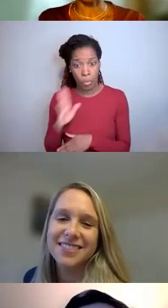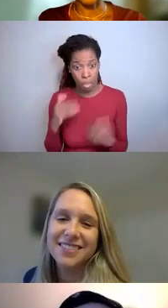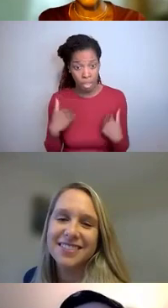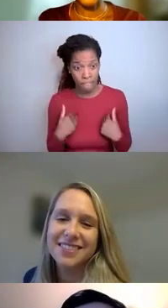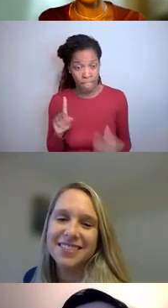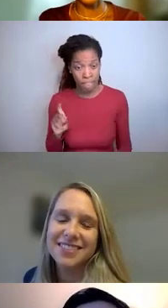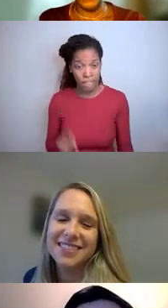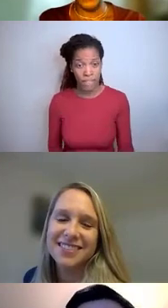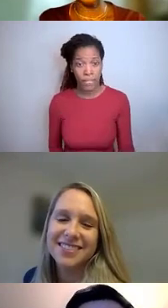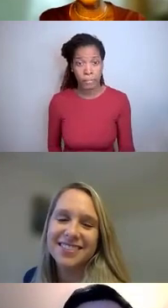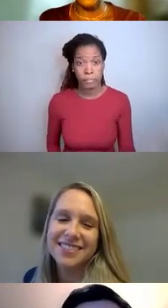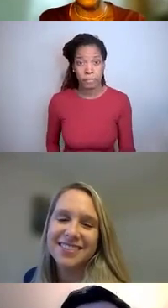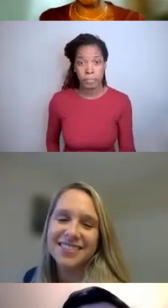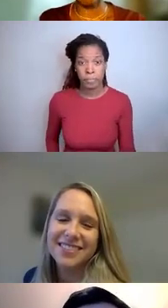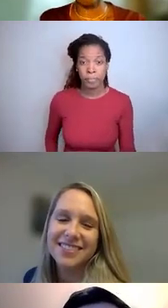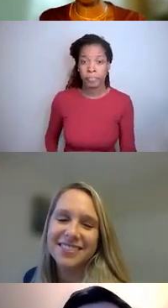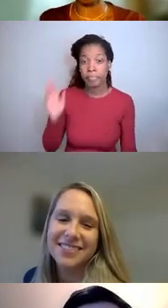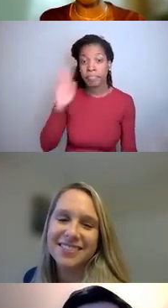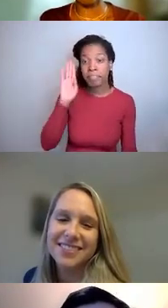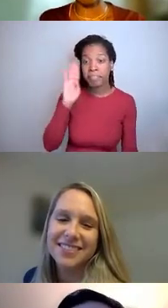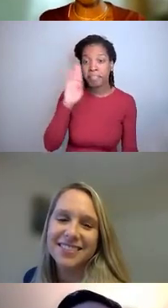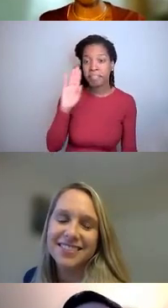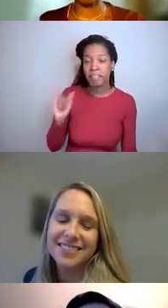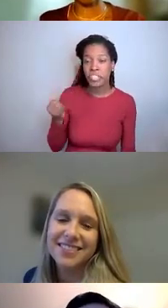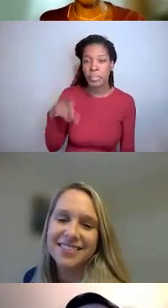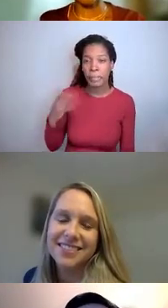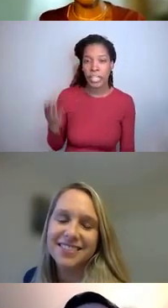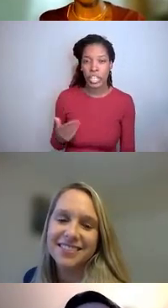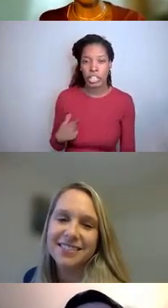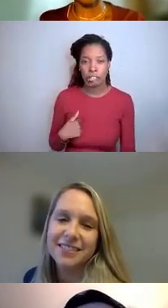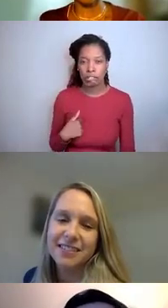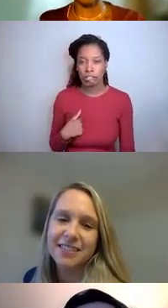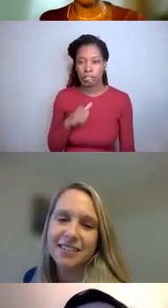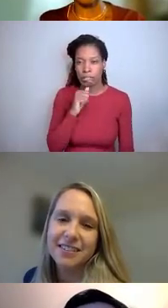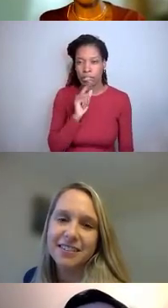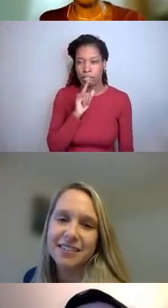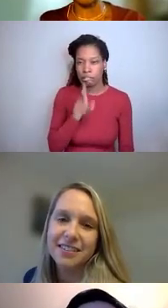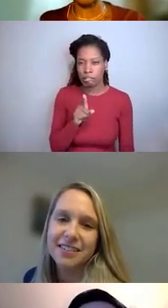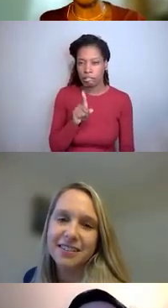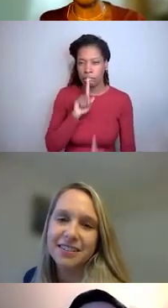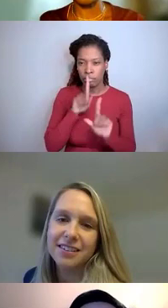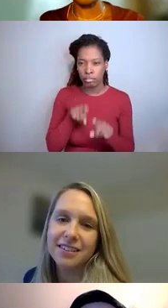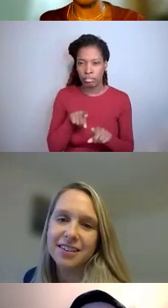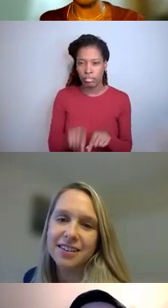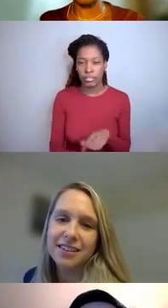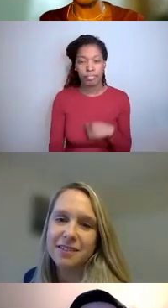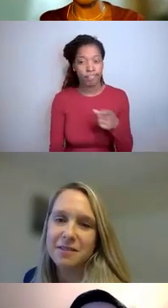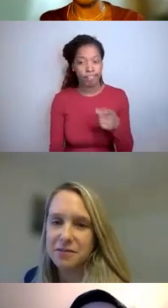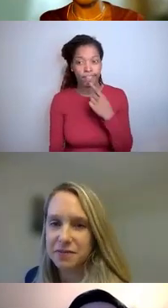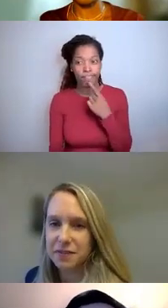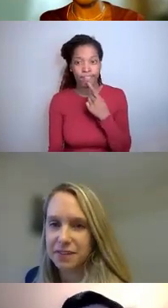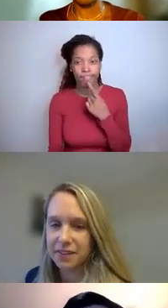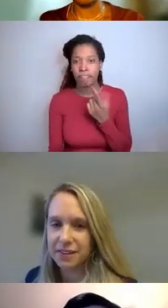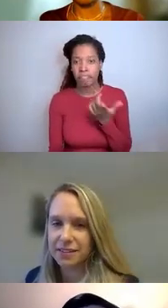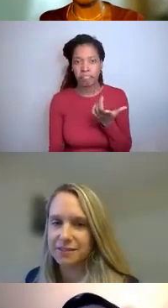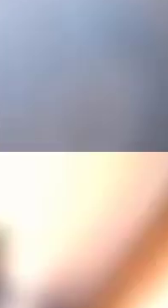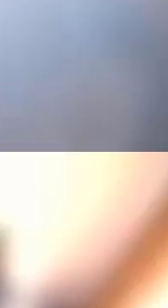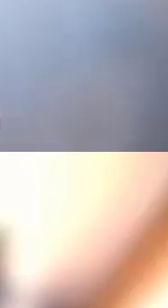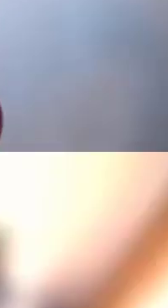JP Kim: Hi, JP here. Unfortunately, I don't know the answer to that because as you noted, basically putting links in the application